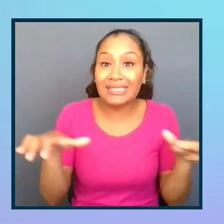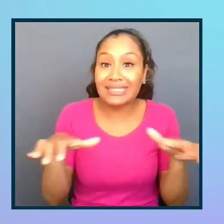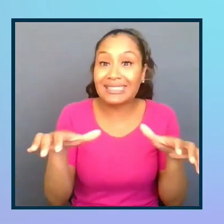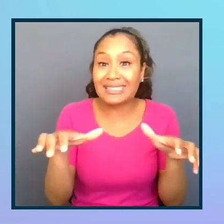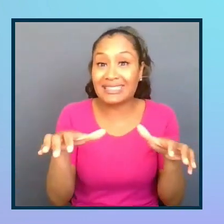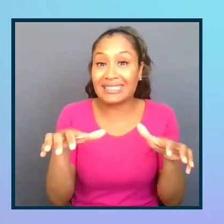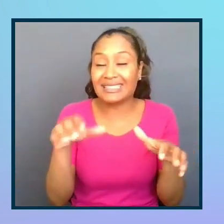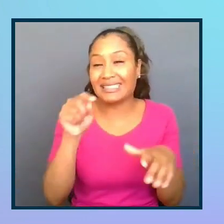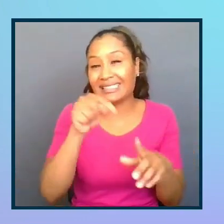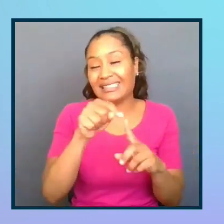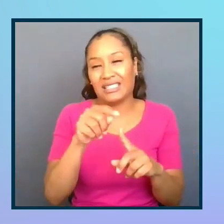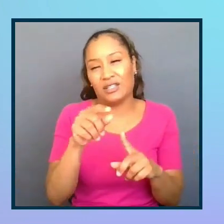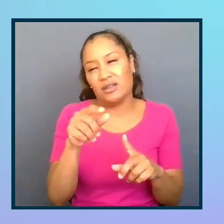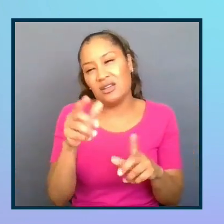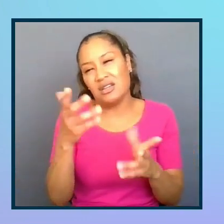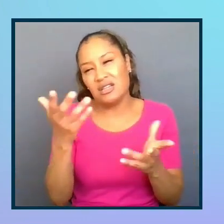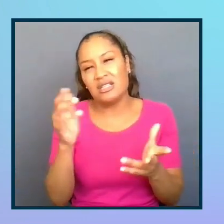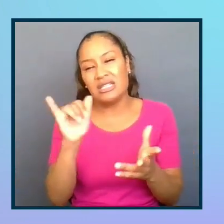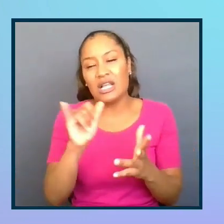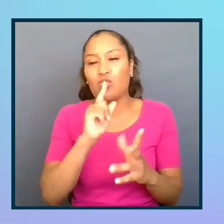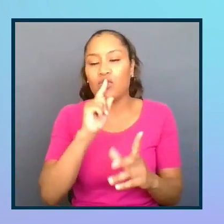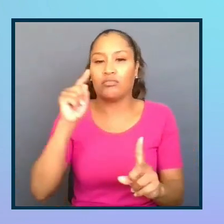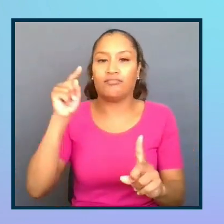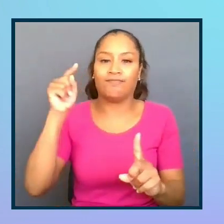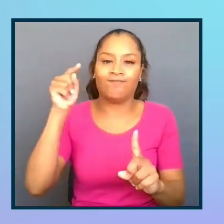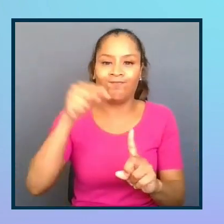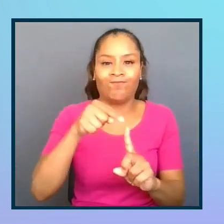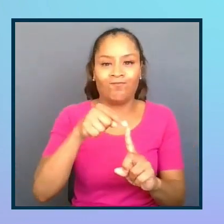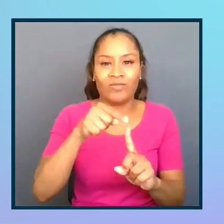So WCAG is at the core of how we can assess